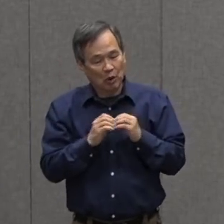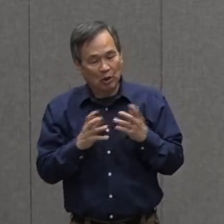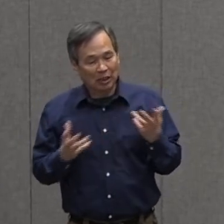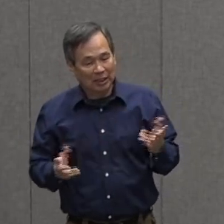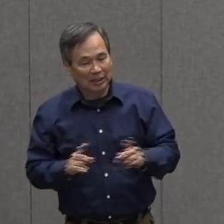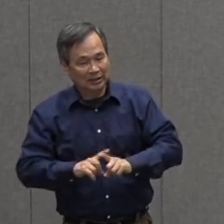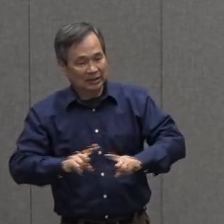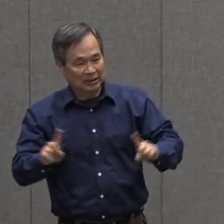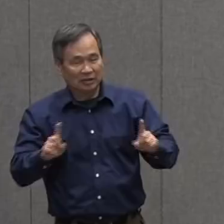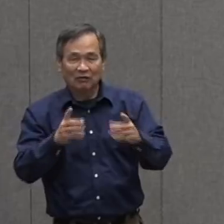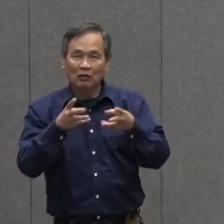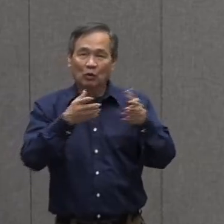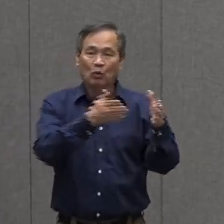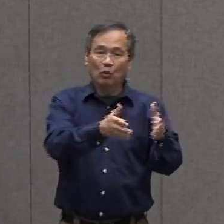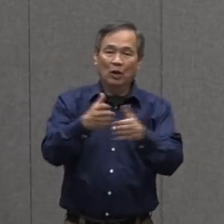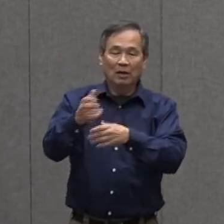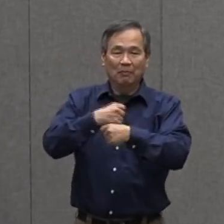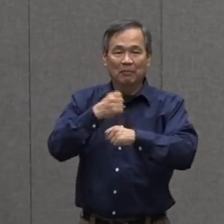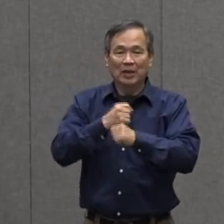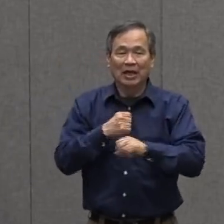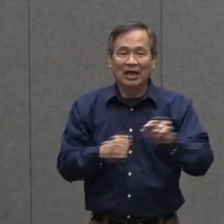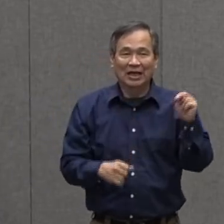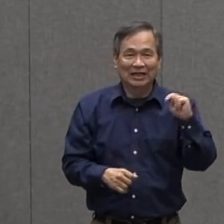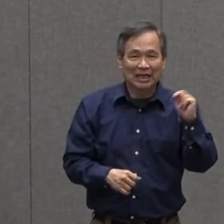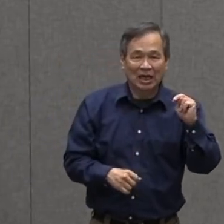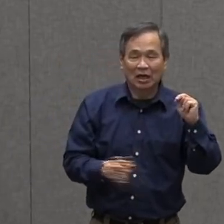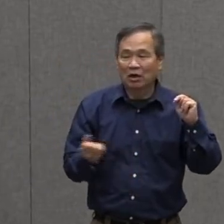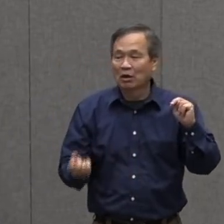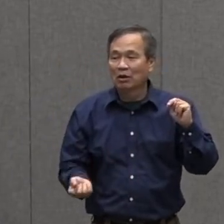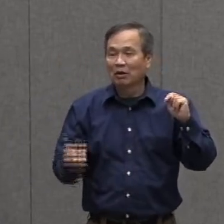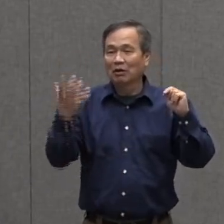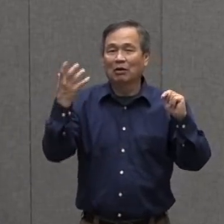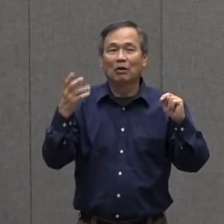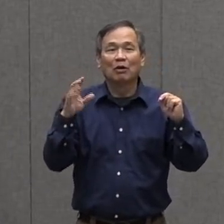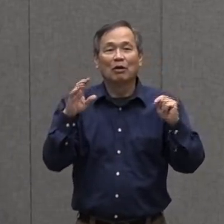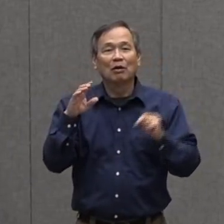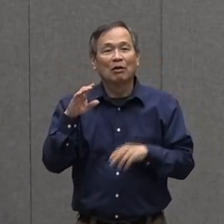to make nouns plural that are not quite, they're irregular.